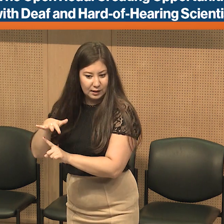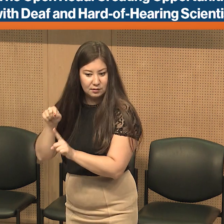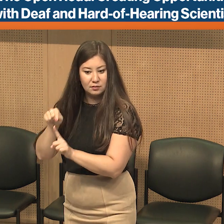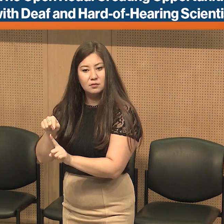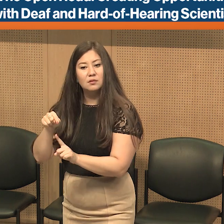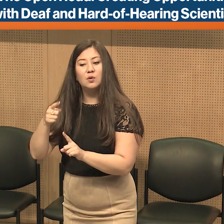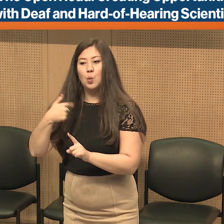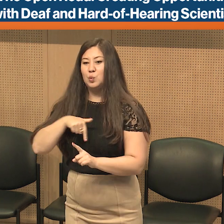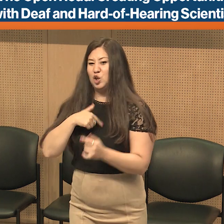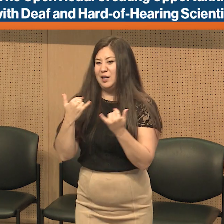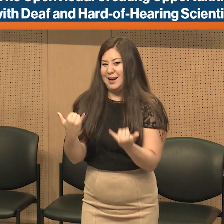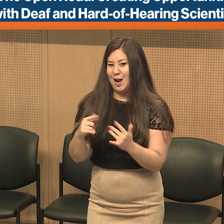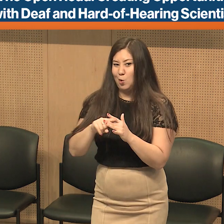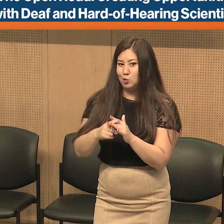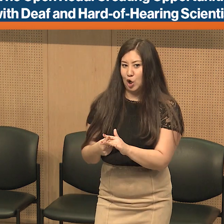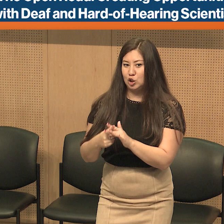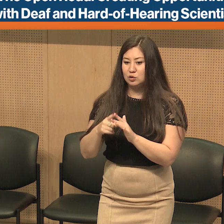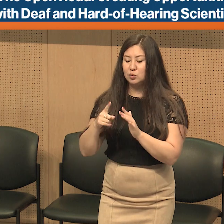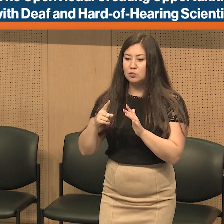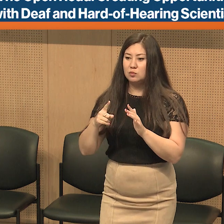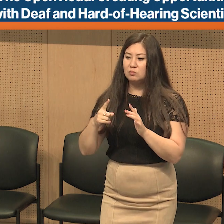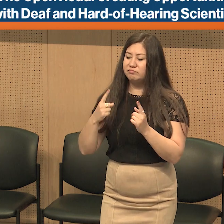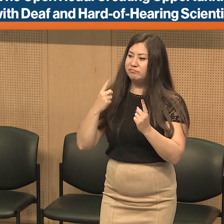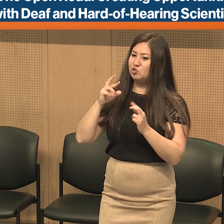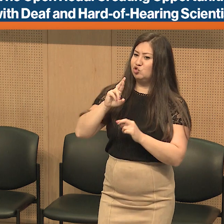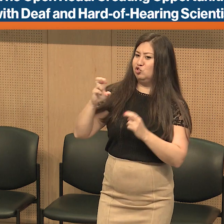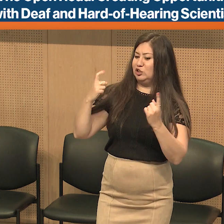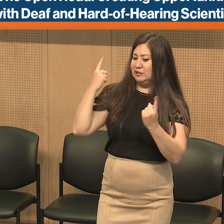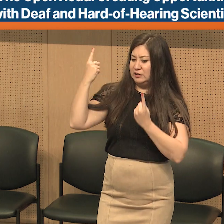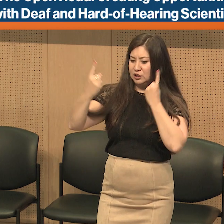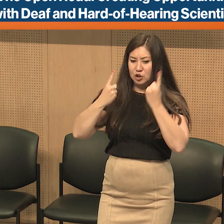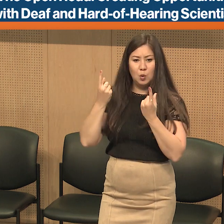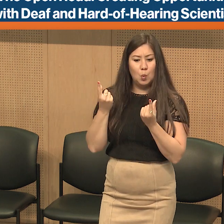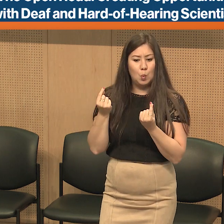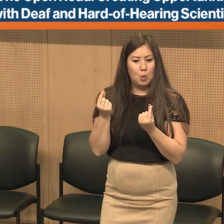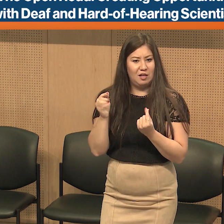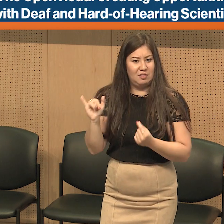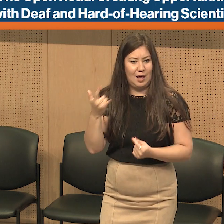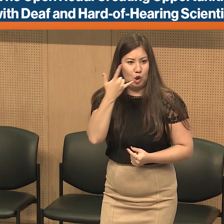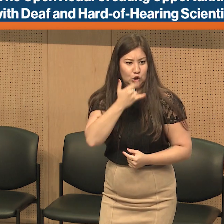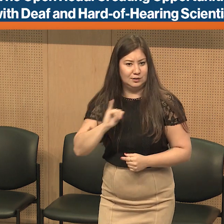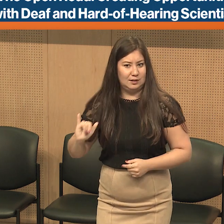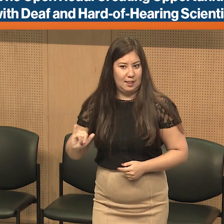We are beginning to have a better understanding and reconsider what that scientific STEMist